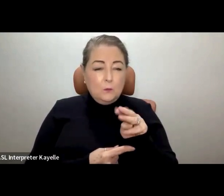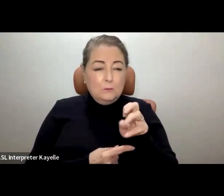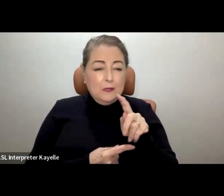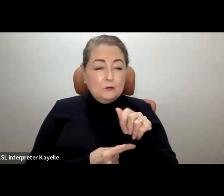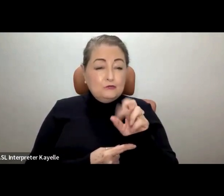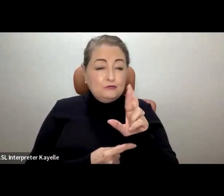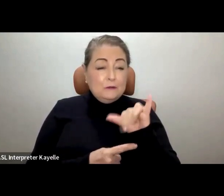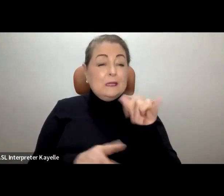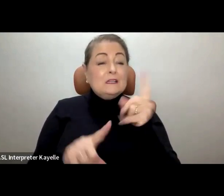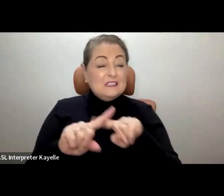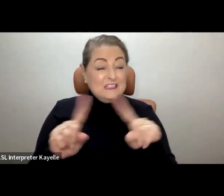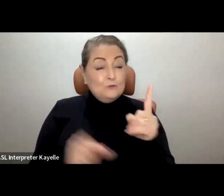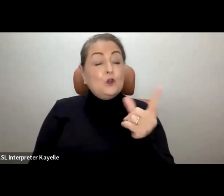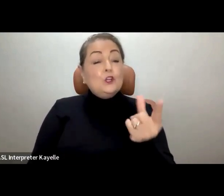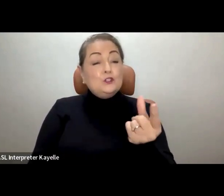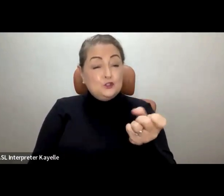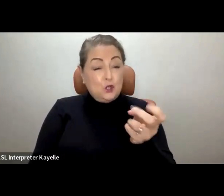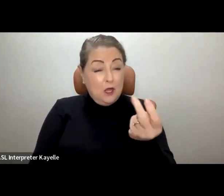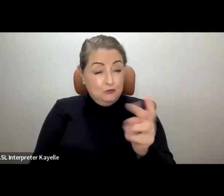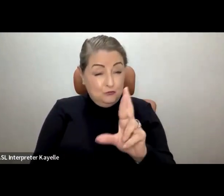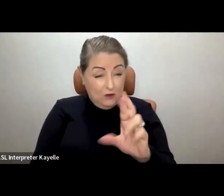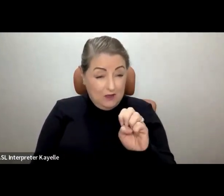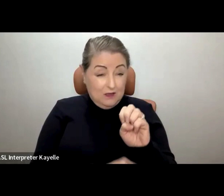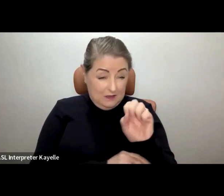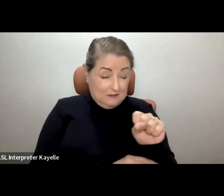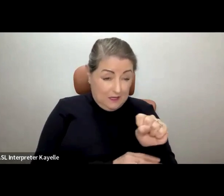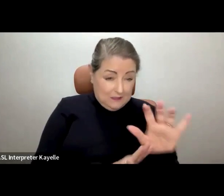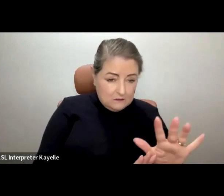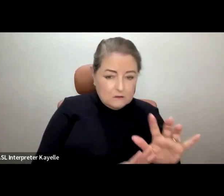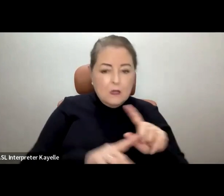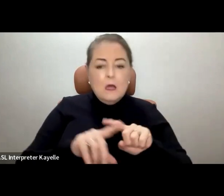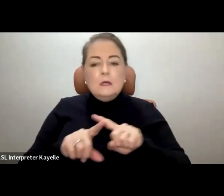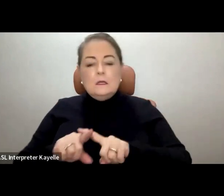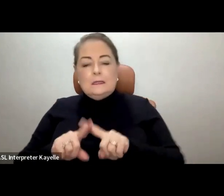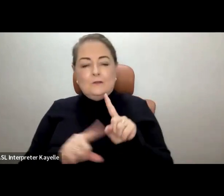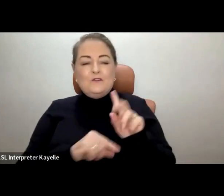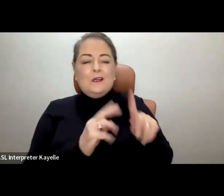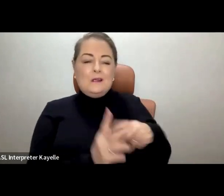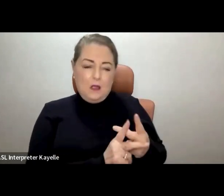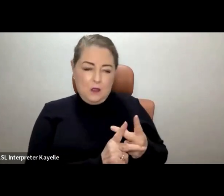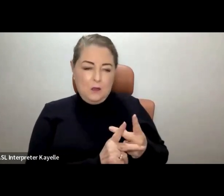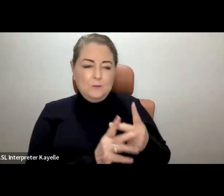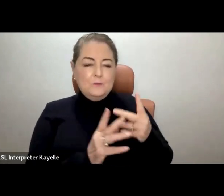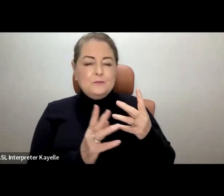seen right now is another form of just like, how film can be